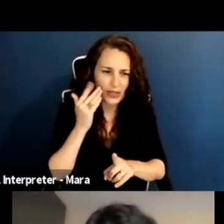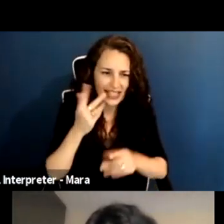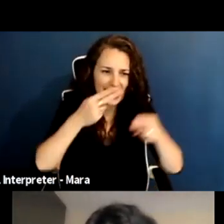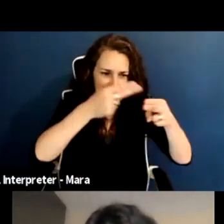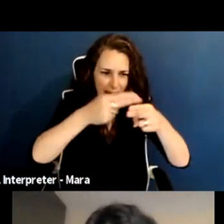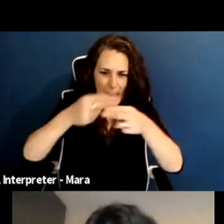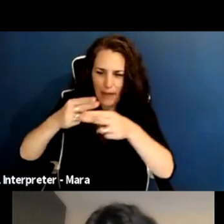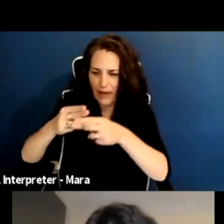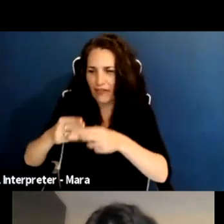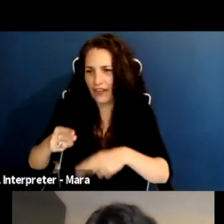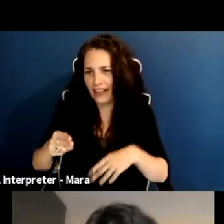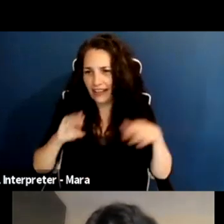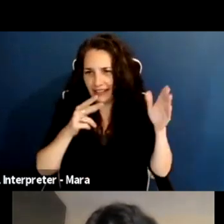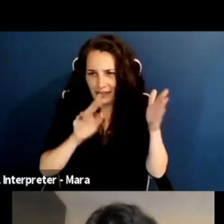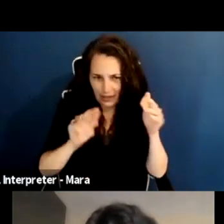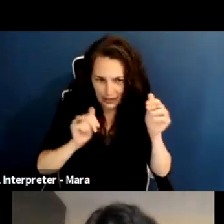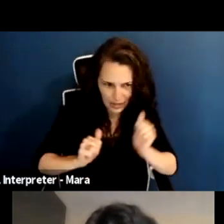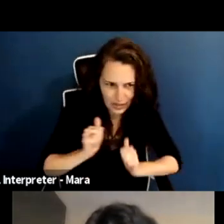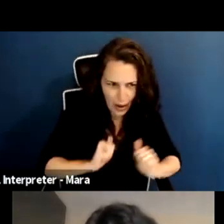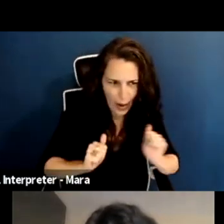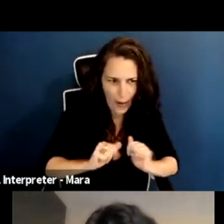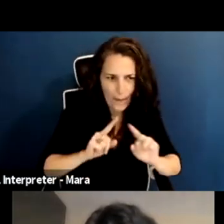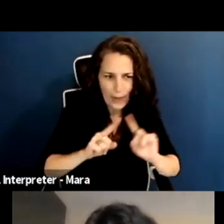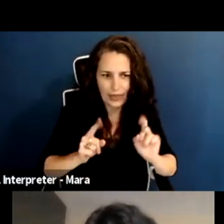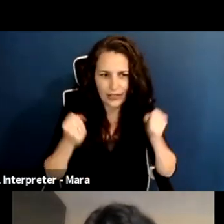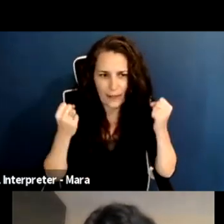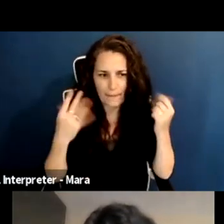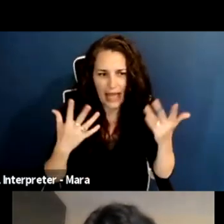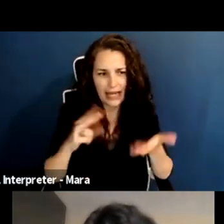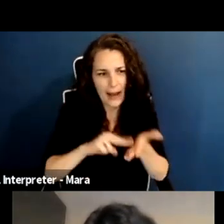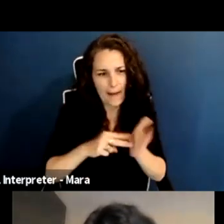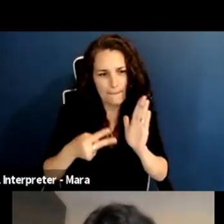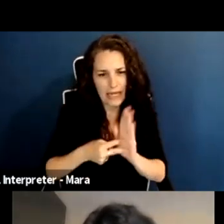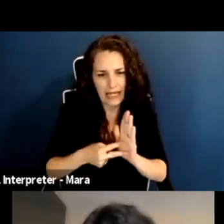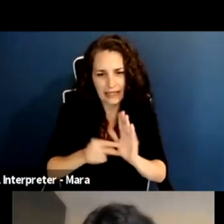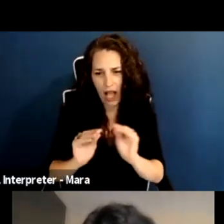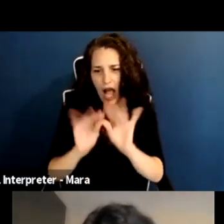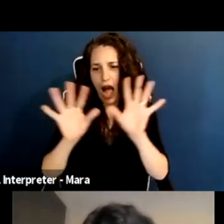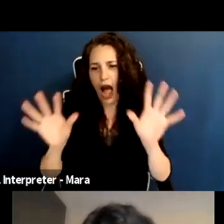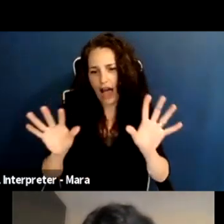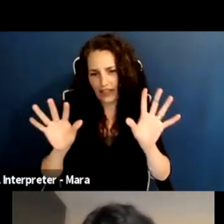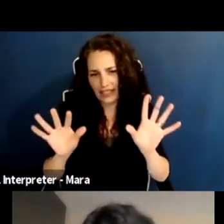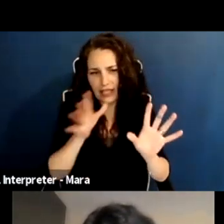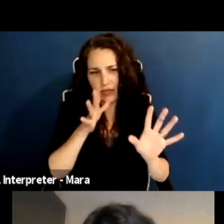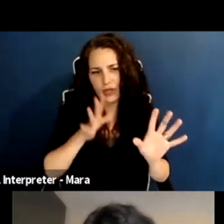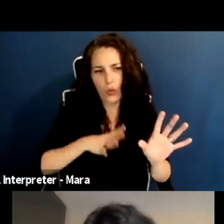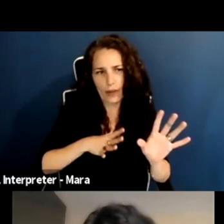Vanessa wanted to ask you a little bit about that because obviously these women are making a huge impact and then they're dealing with the impact of